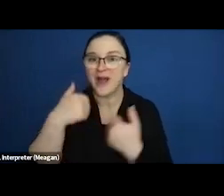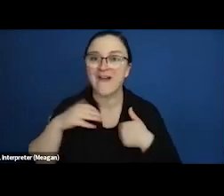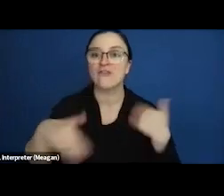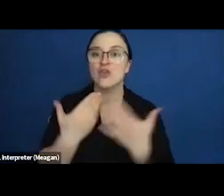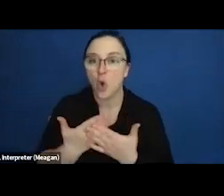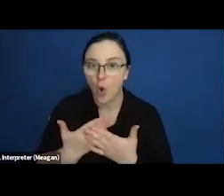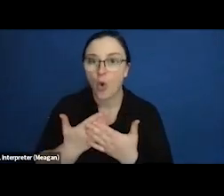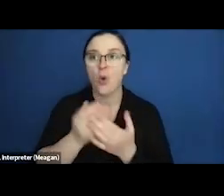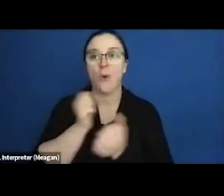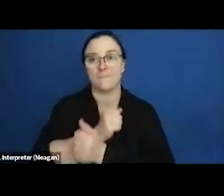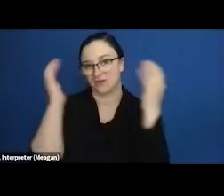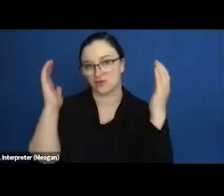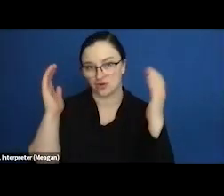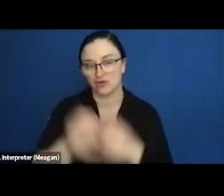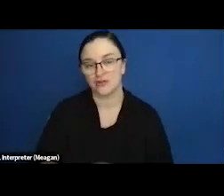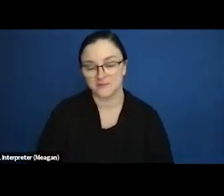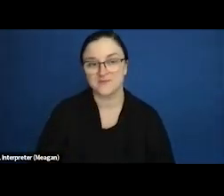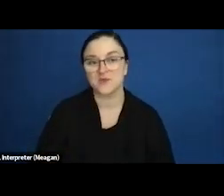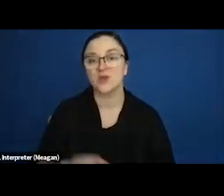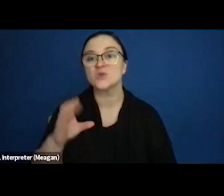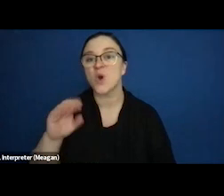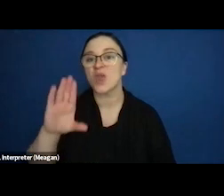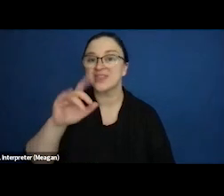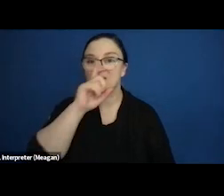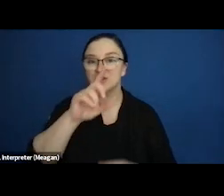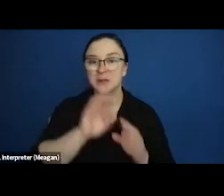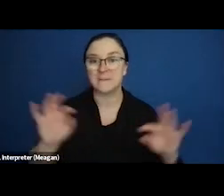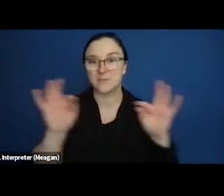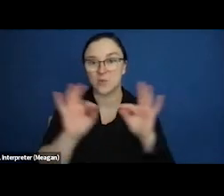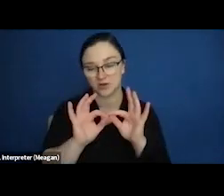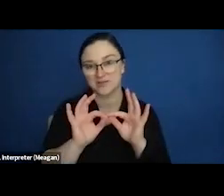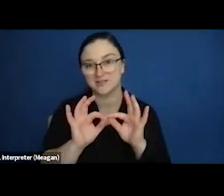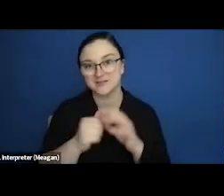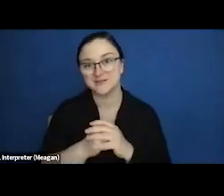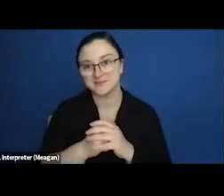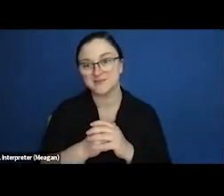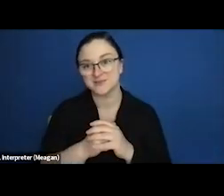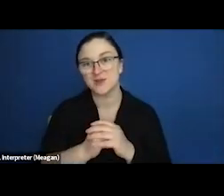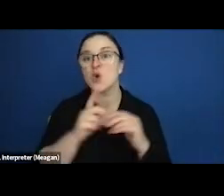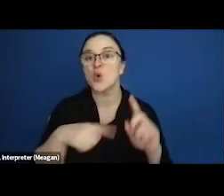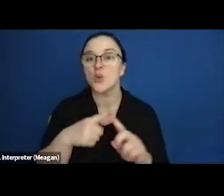And so that is really important to ensure that when you're doing this process,